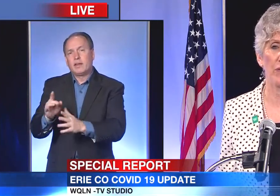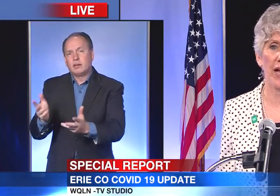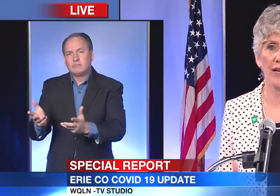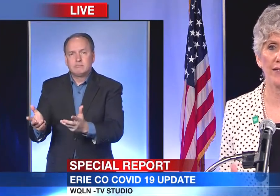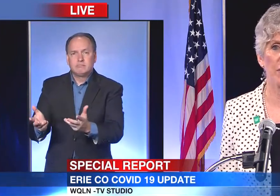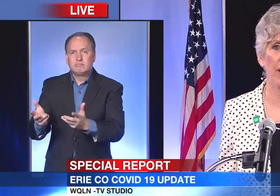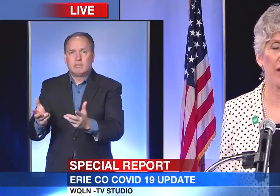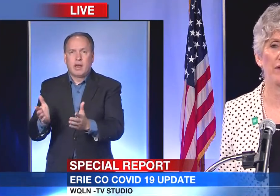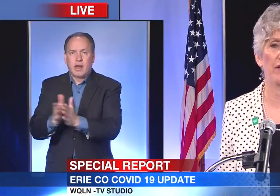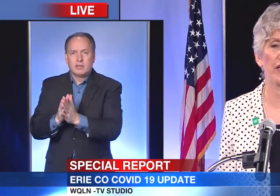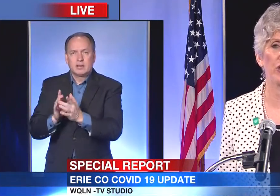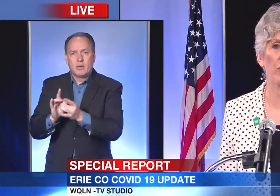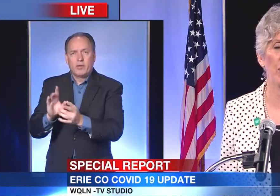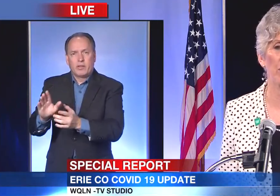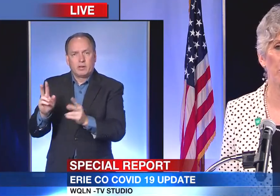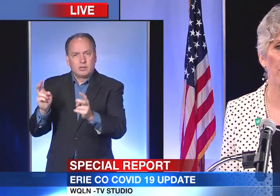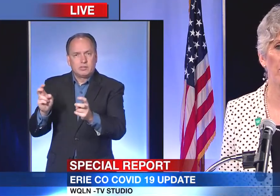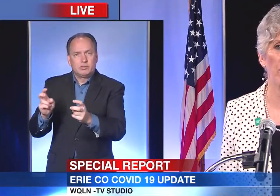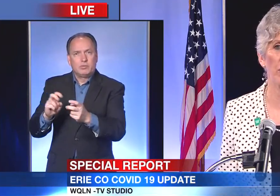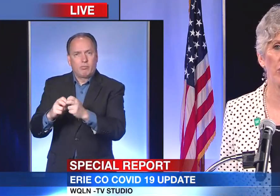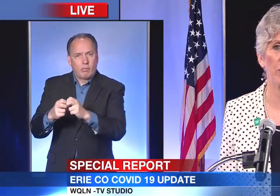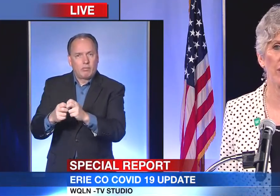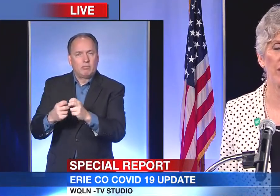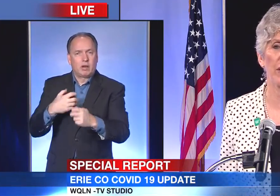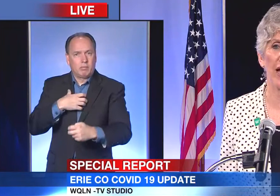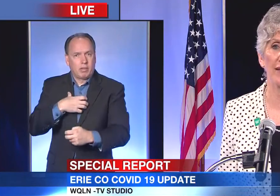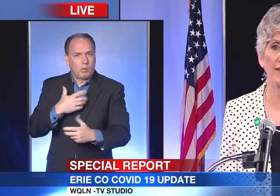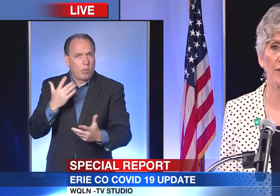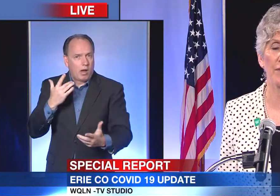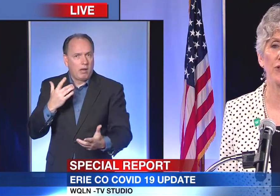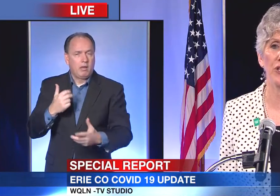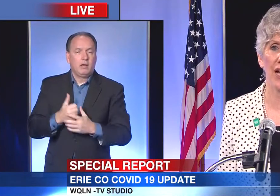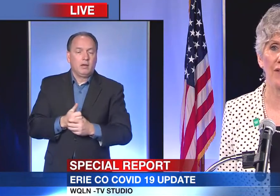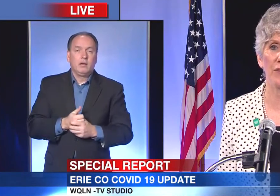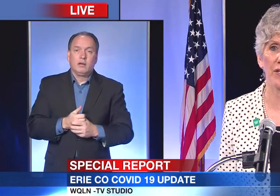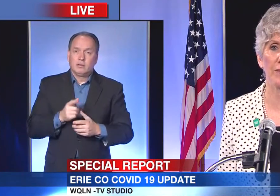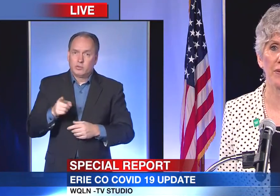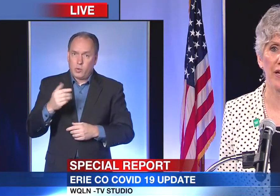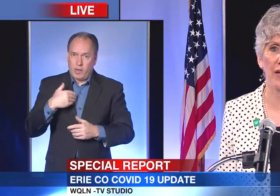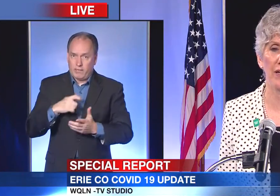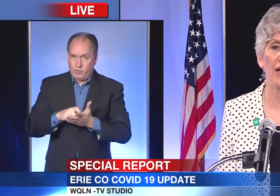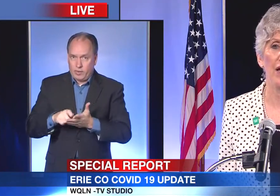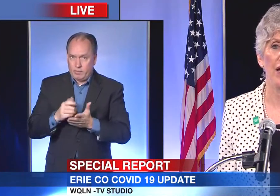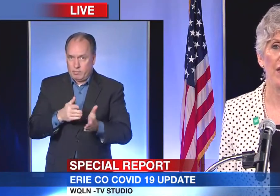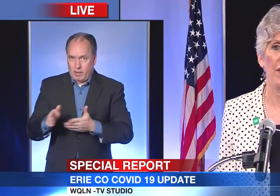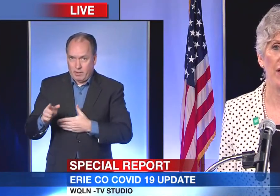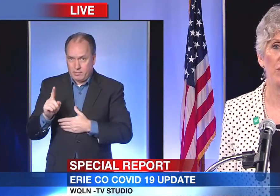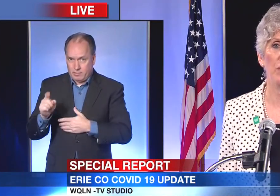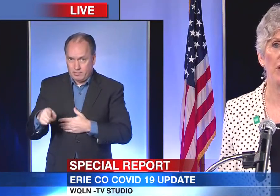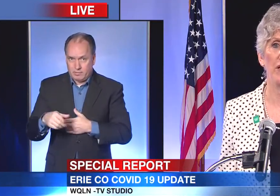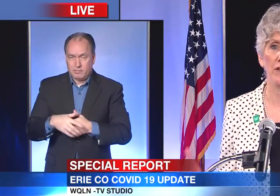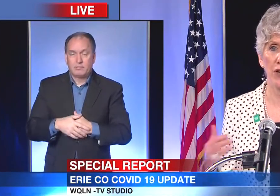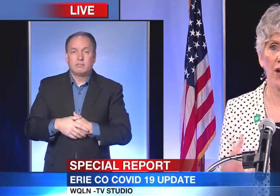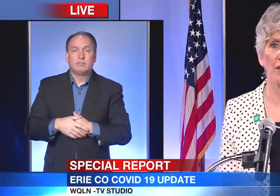THE BUSINESS AND WE TALK TO THEM, AND WE FIND OUT, YOU KNOW, WE ASK THEM ABOUT THE ISSUE THAT WAS BROUGHT FORWARD TO US, AND WE ASK THEM, DO YOU HAVE A